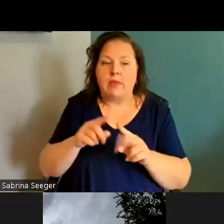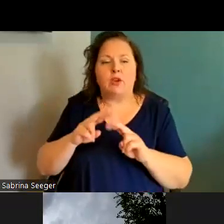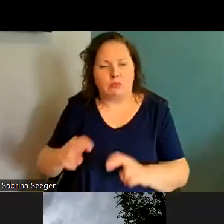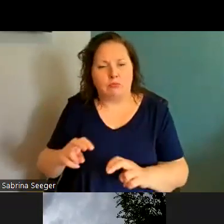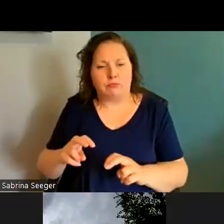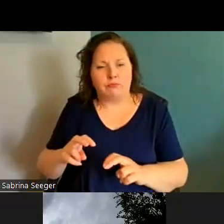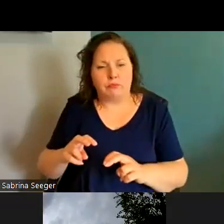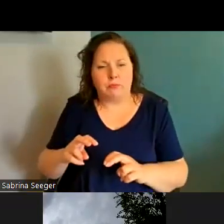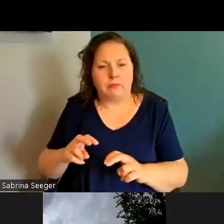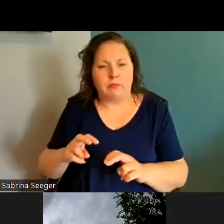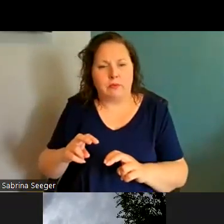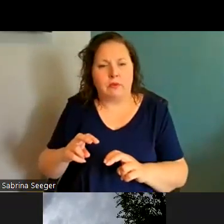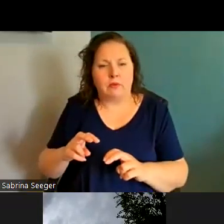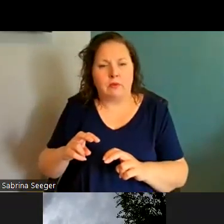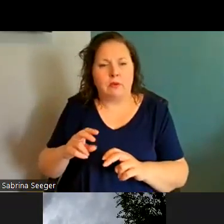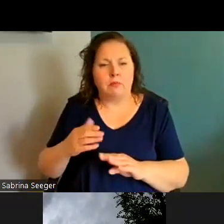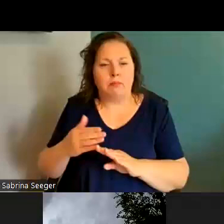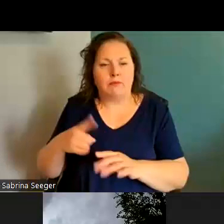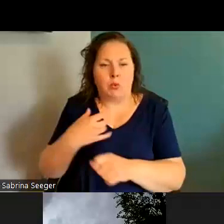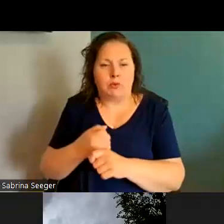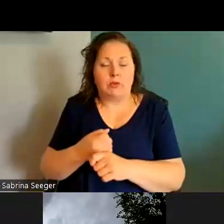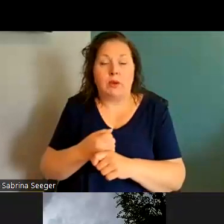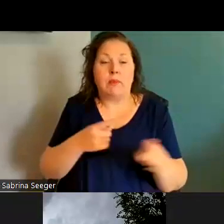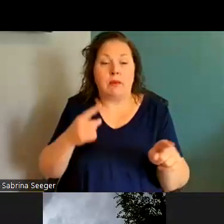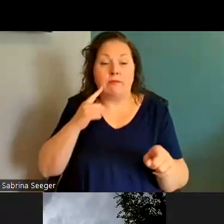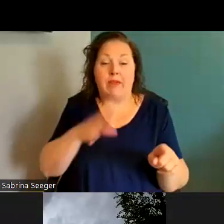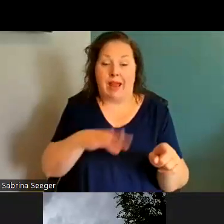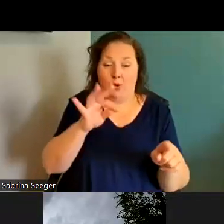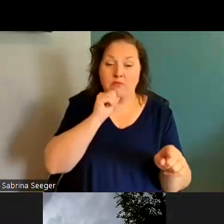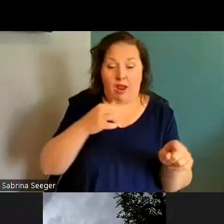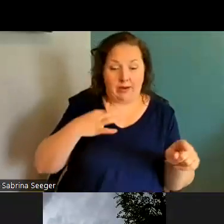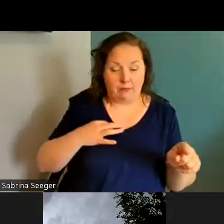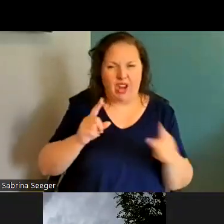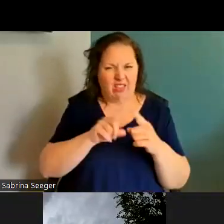that year. If a student is found not eligible and the parents disagree with the evaluation,